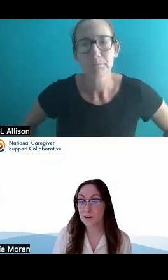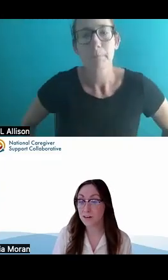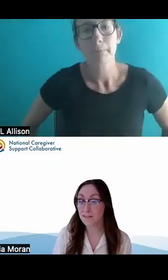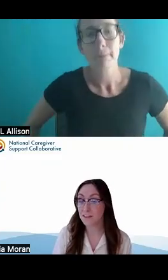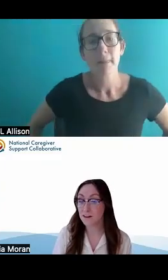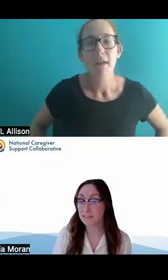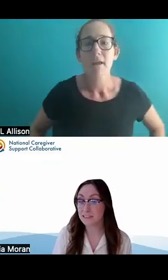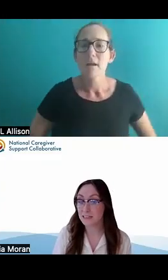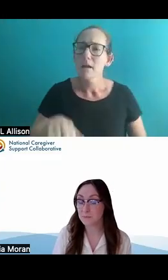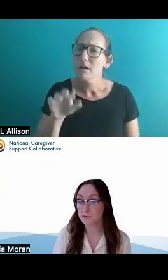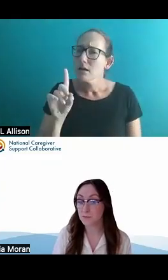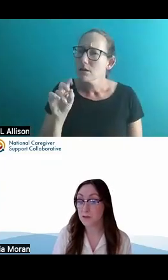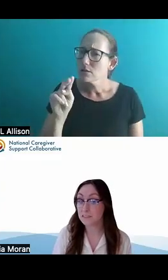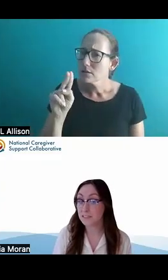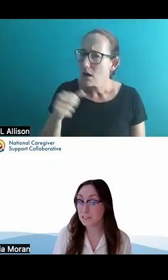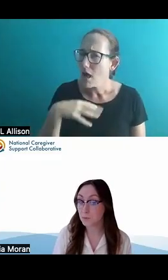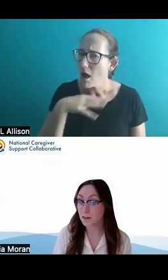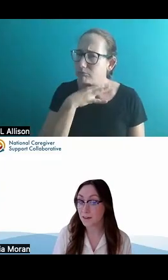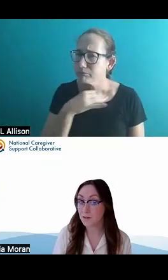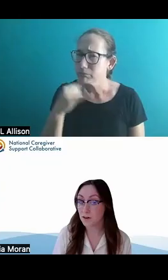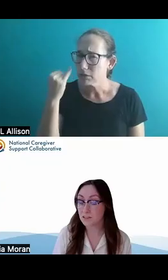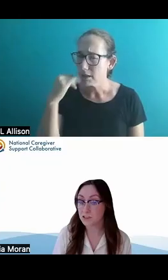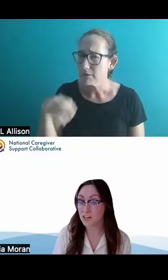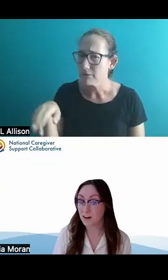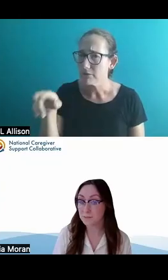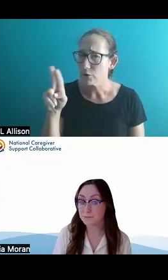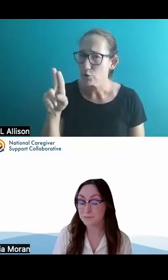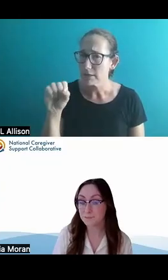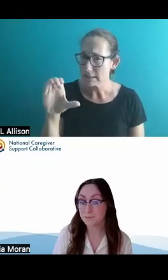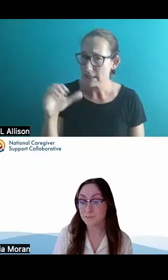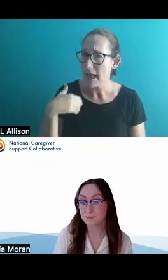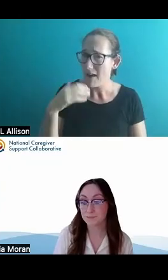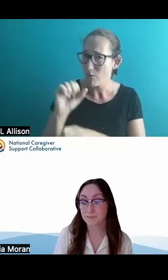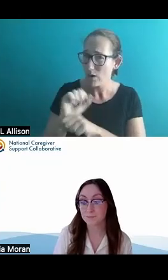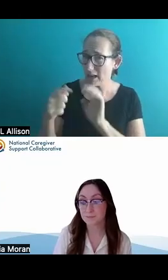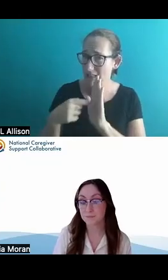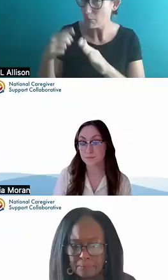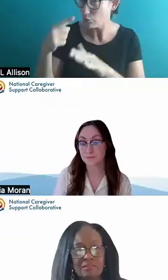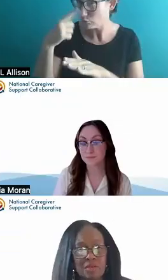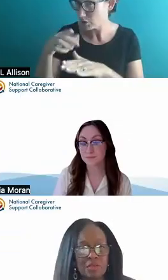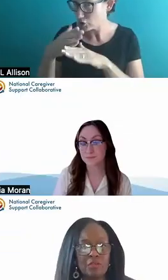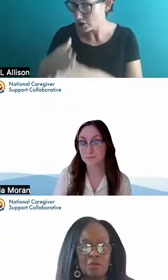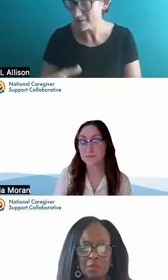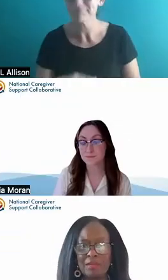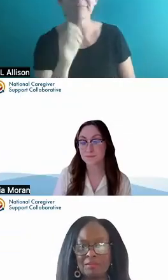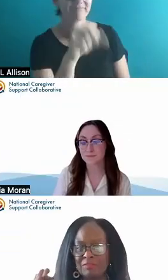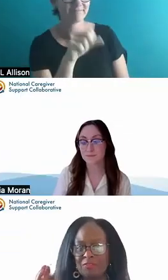wondering if there is an example from USC's work that you could also share? Yeah, thank you. First